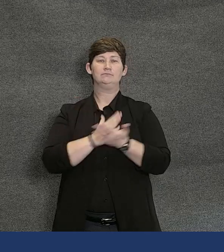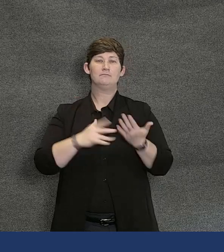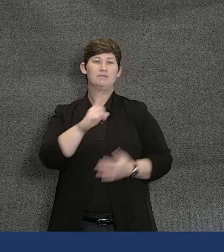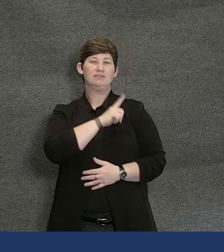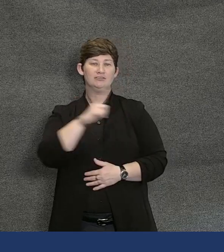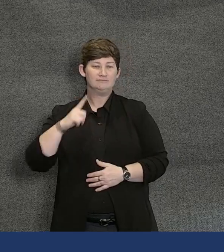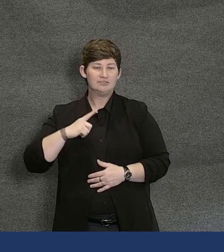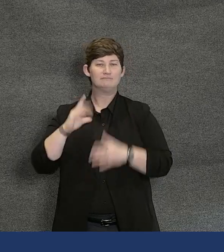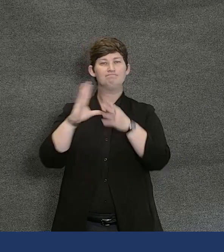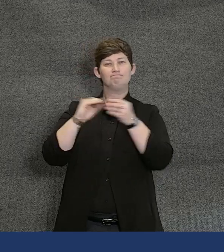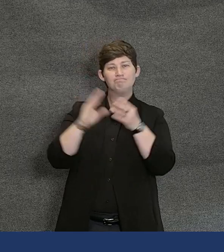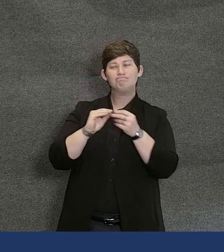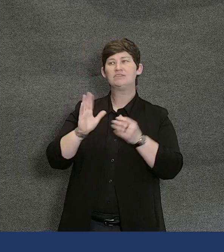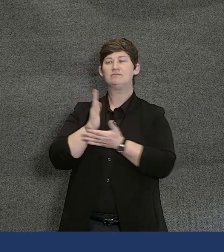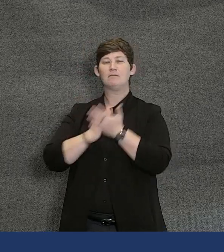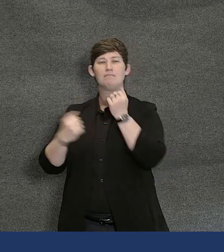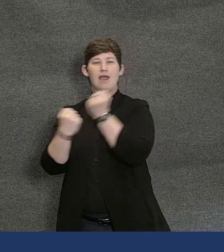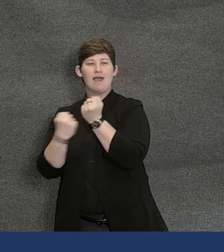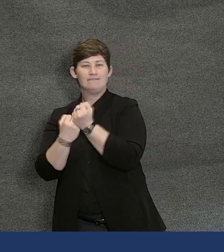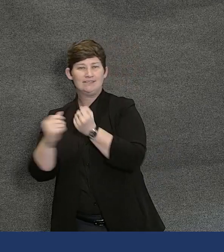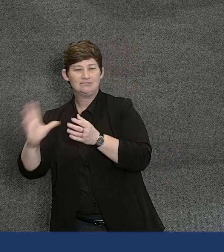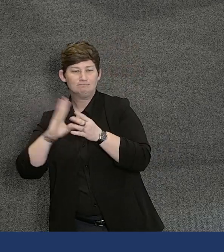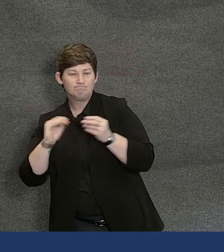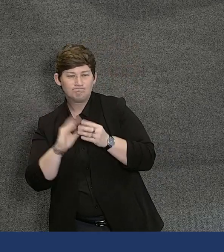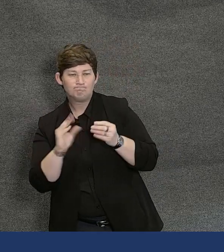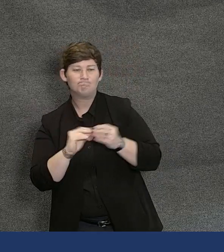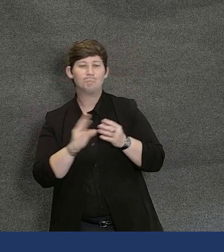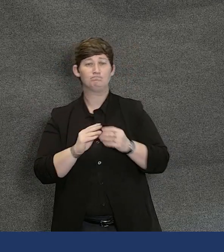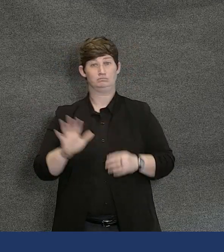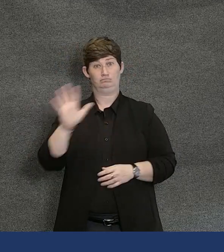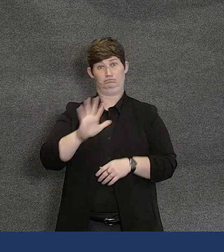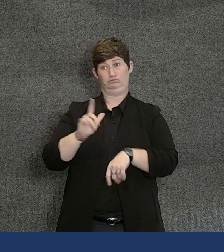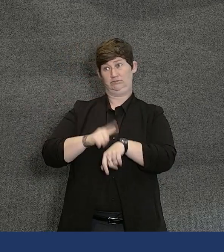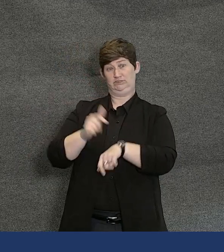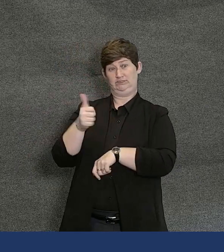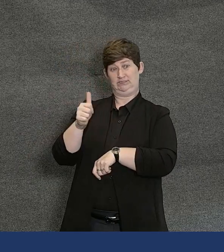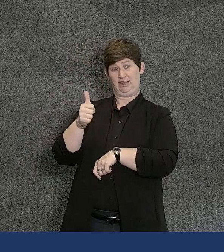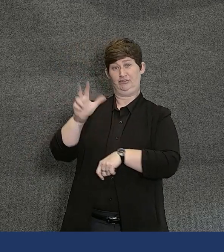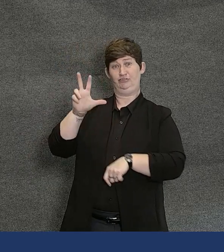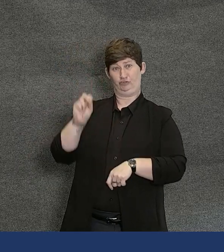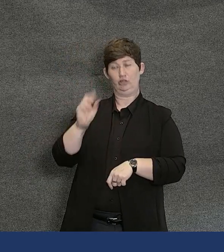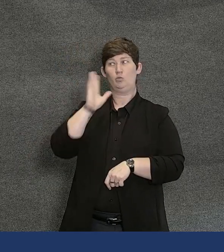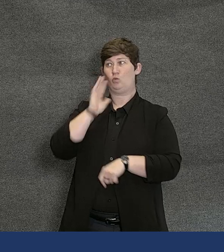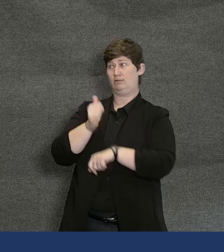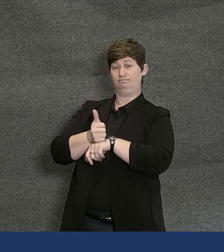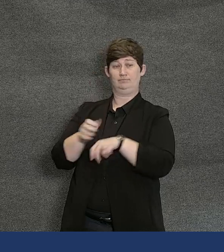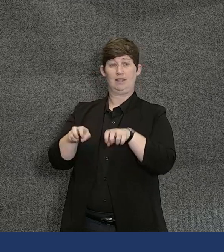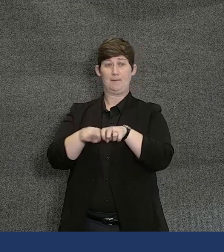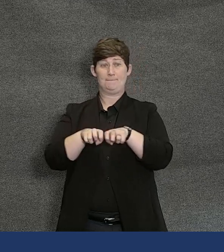At 10:30, we will have a moderated panel on-demand accessible transportation.